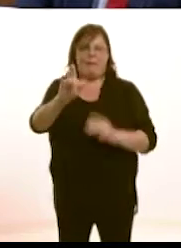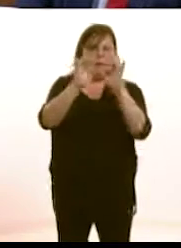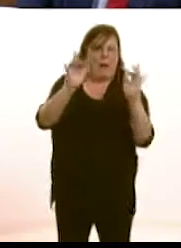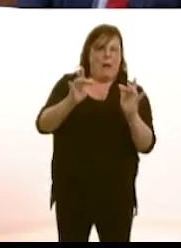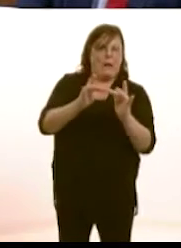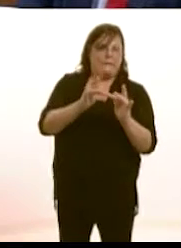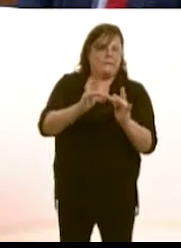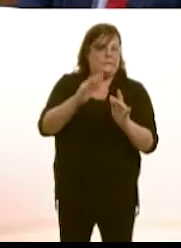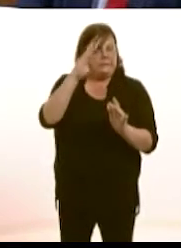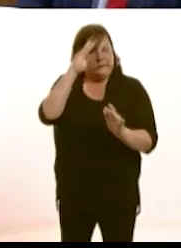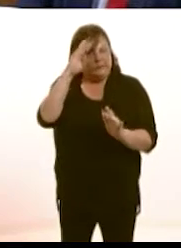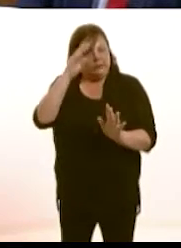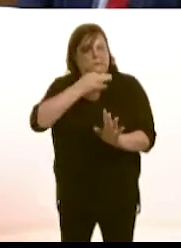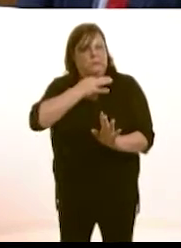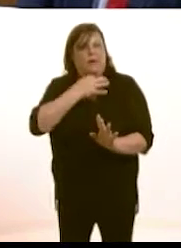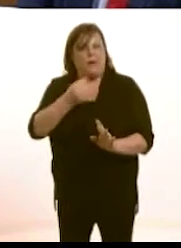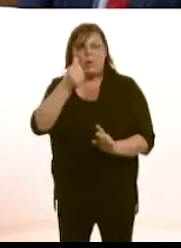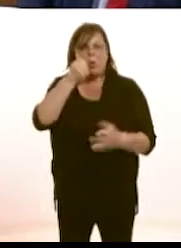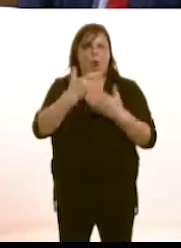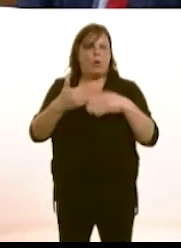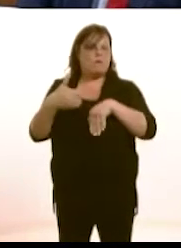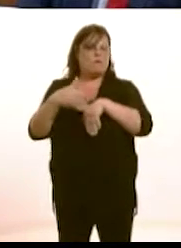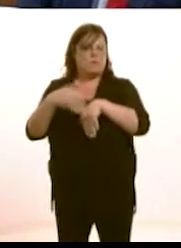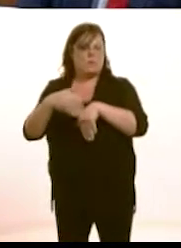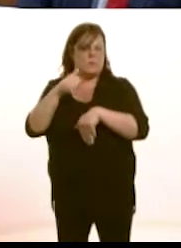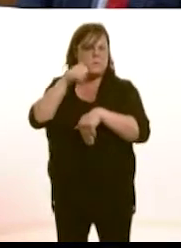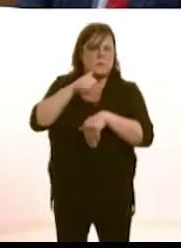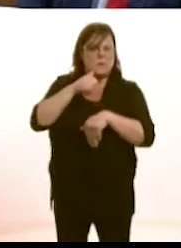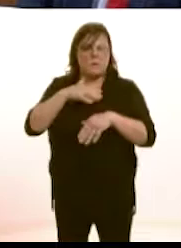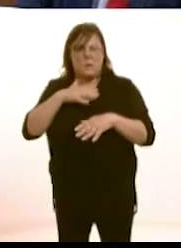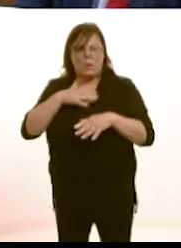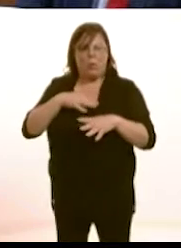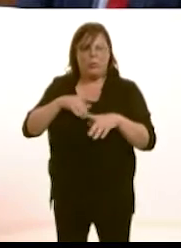We know that, for many offenders, they will go to great lengths, sometimes, in trying